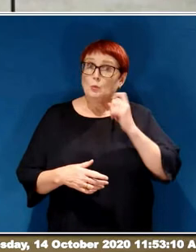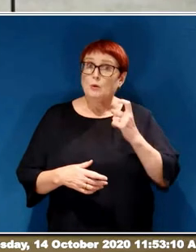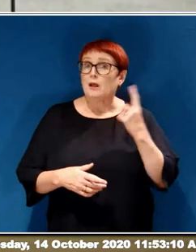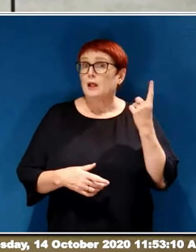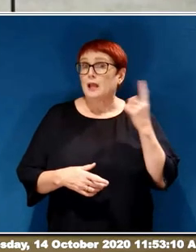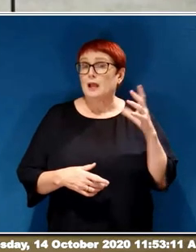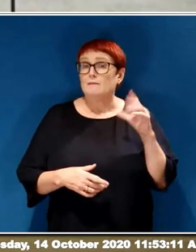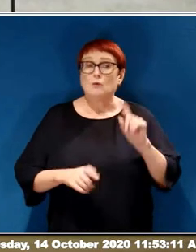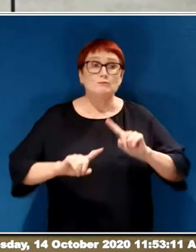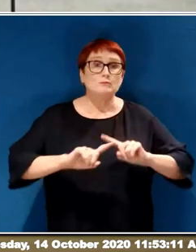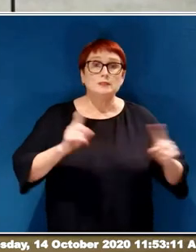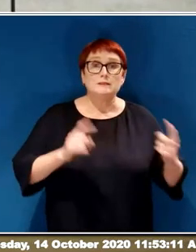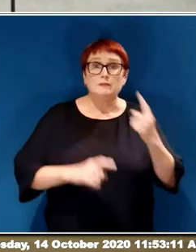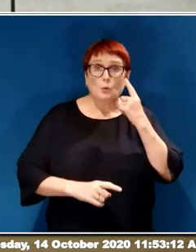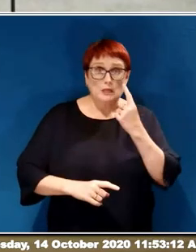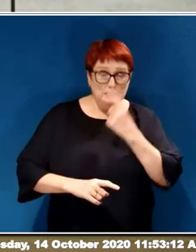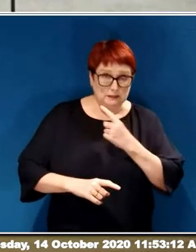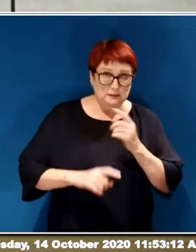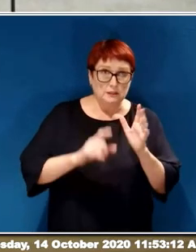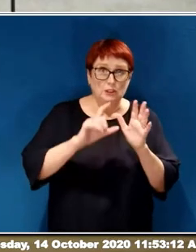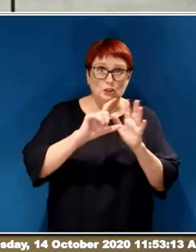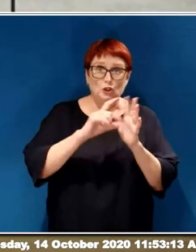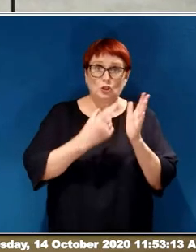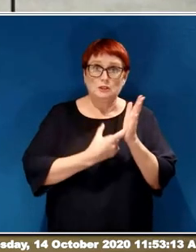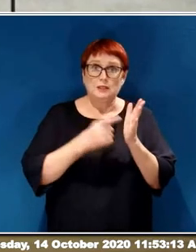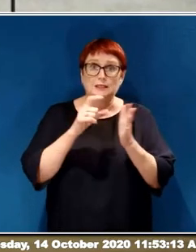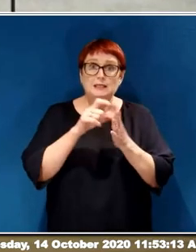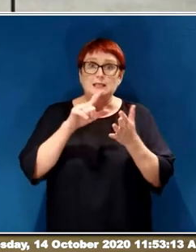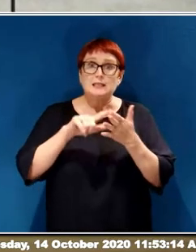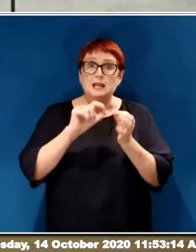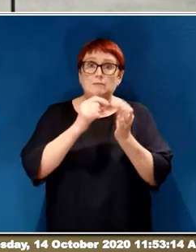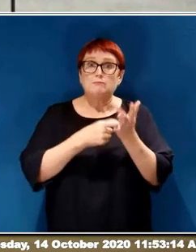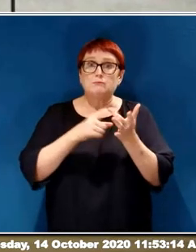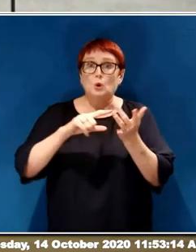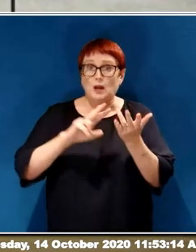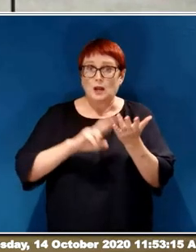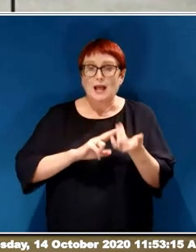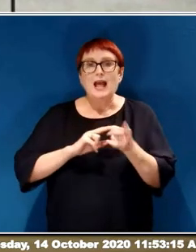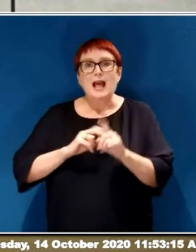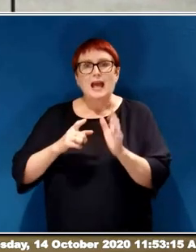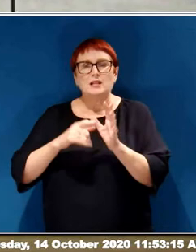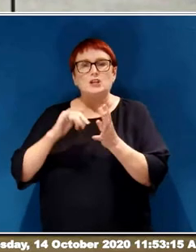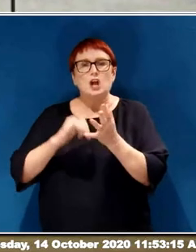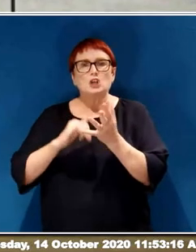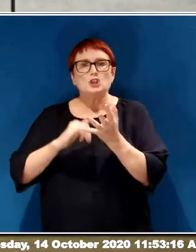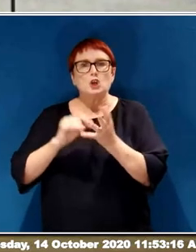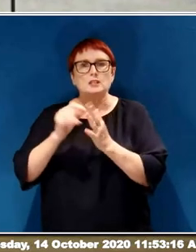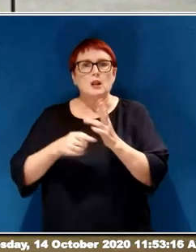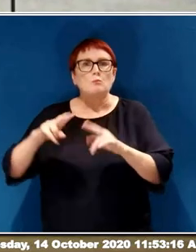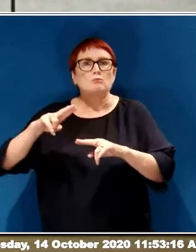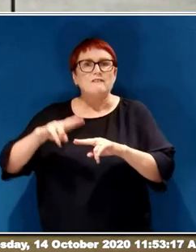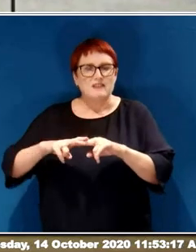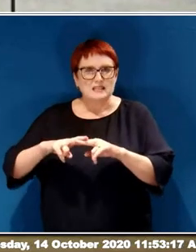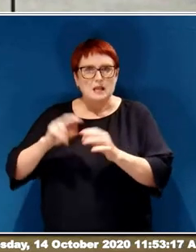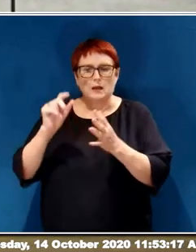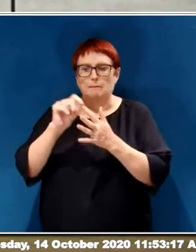Poed. Dr de Bruin's evidence will go up to and after lunch, followed by Associate Professor Poed.